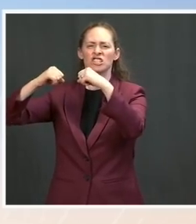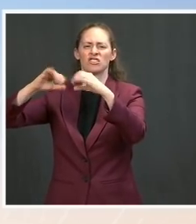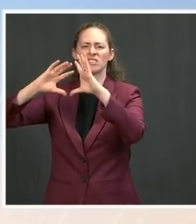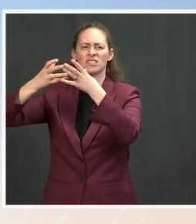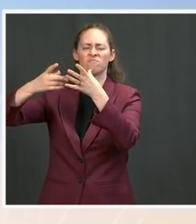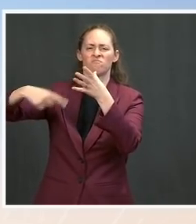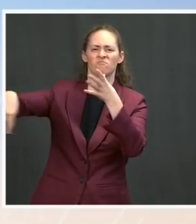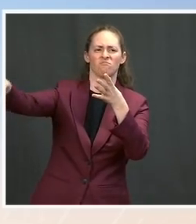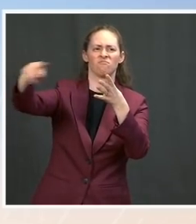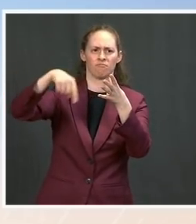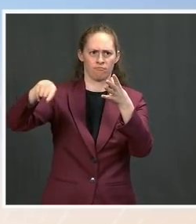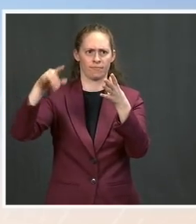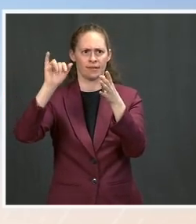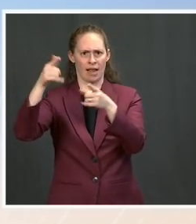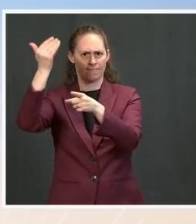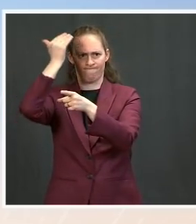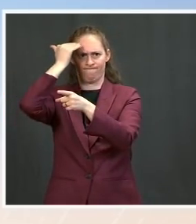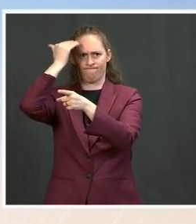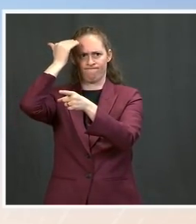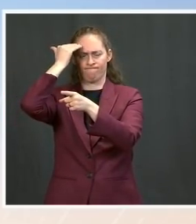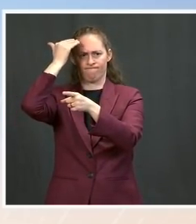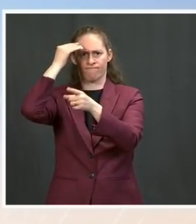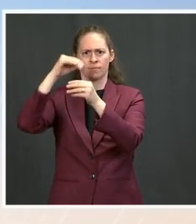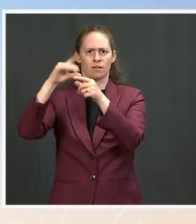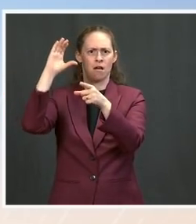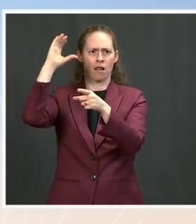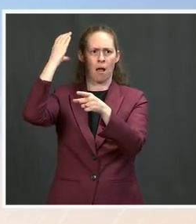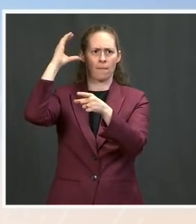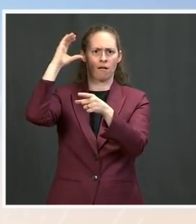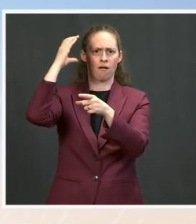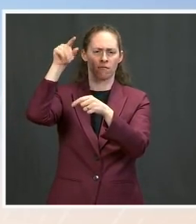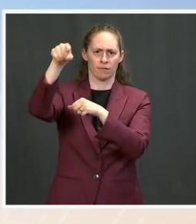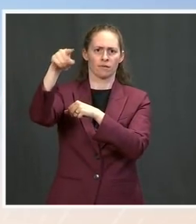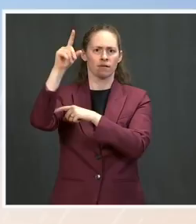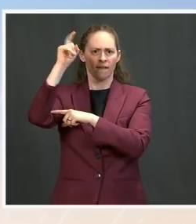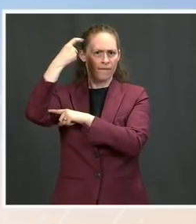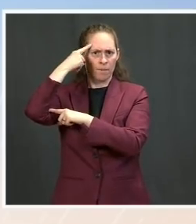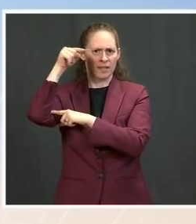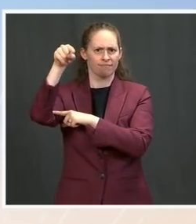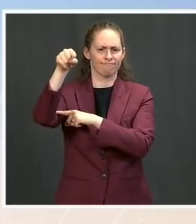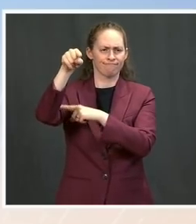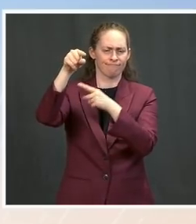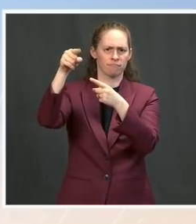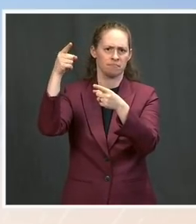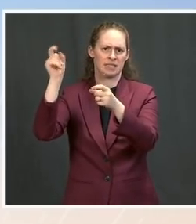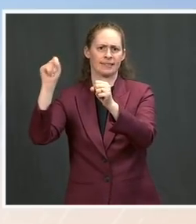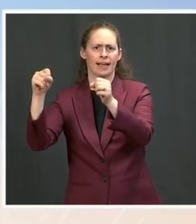we've had with the Colombian government and others on that, and I will get back to you with a comment. The Press: Quickly, one -- last one, sorry.